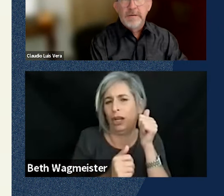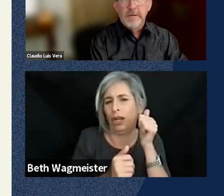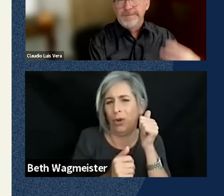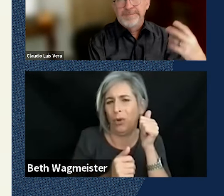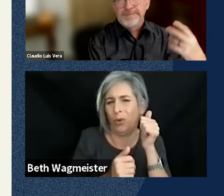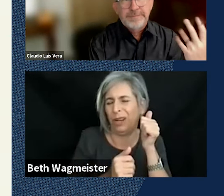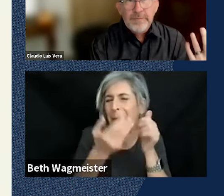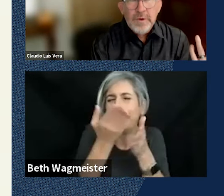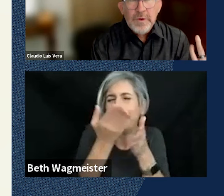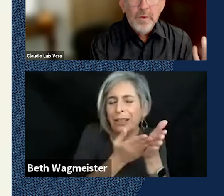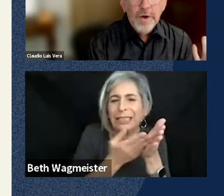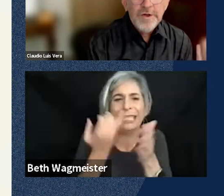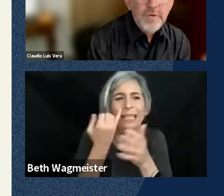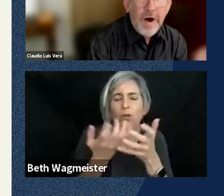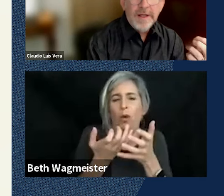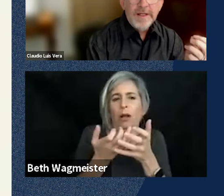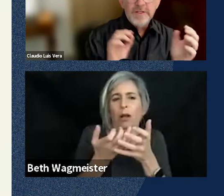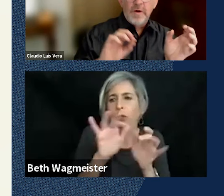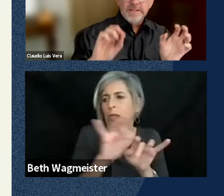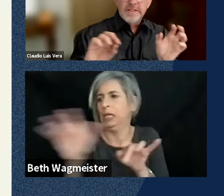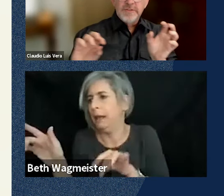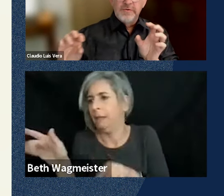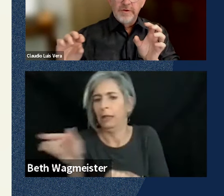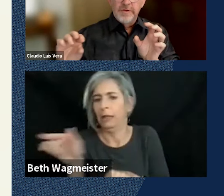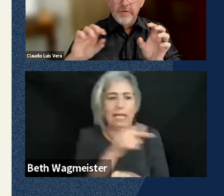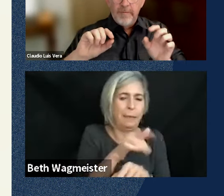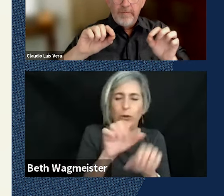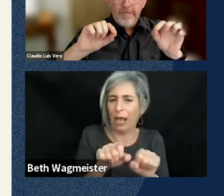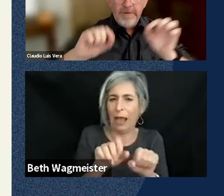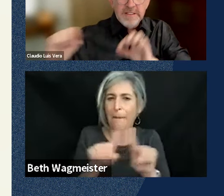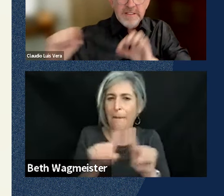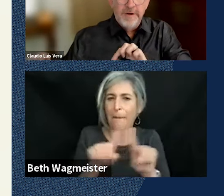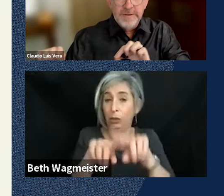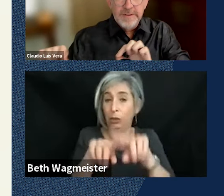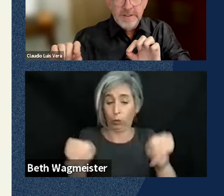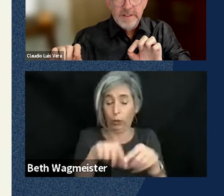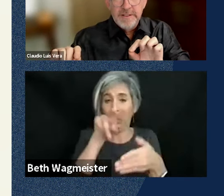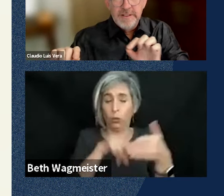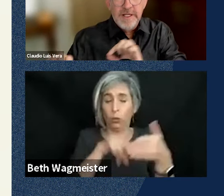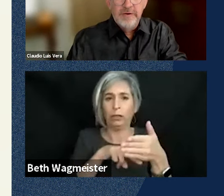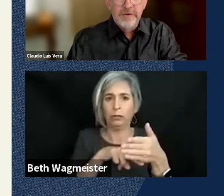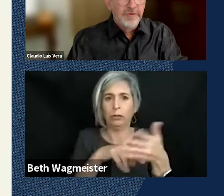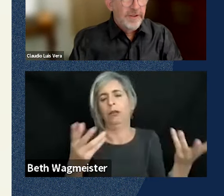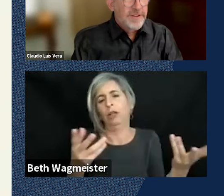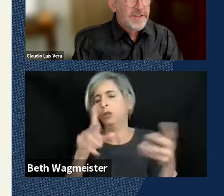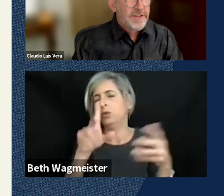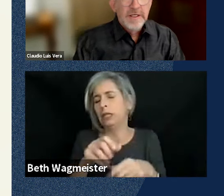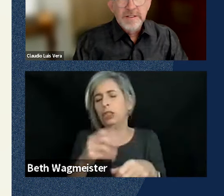So what you'd want is you want some sort of fence posts to take you through this.